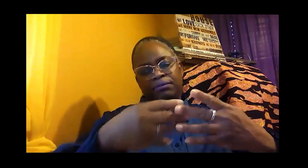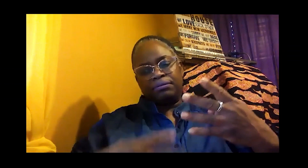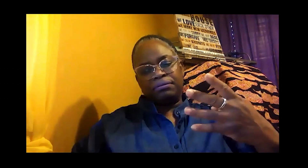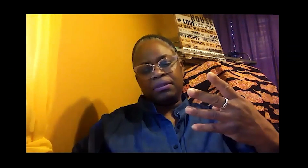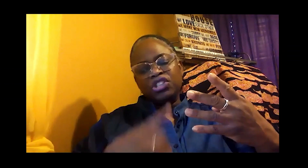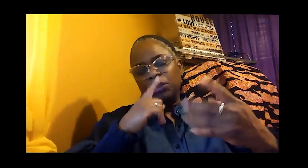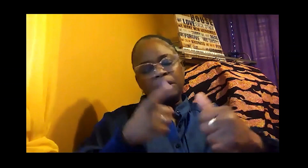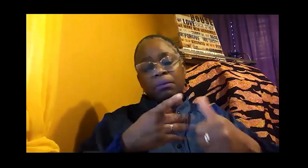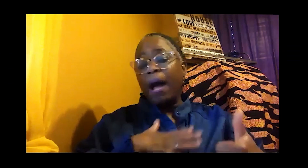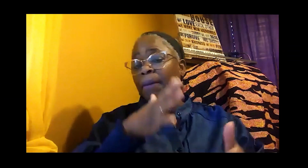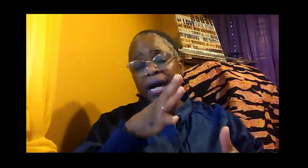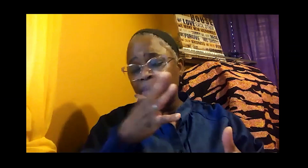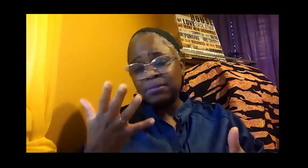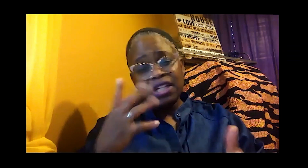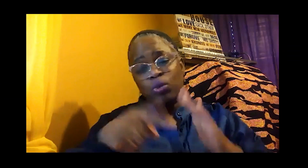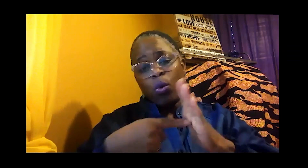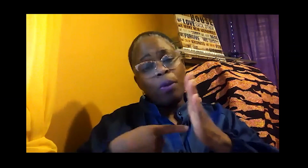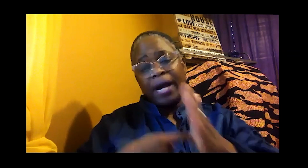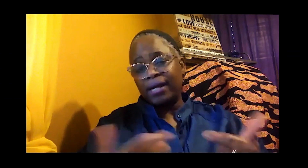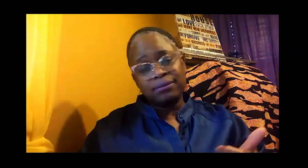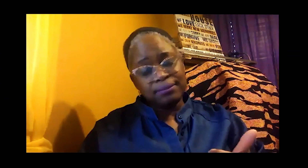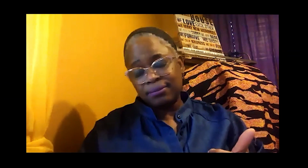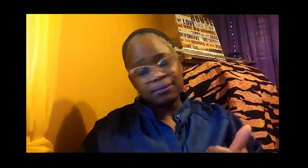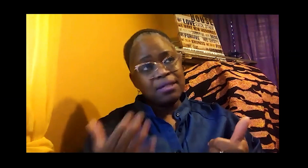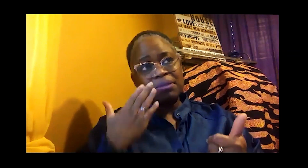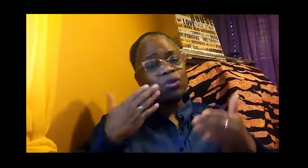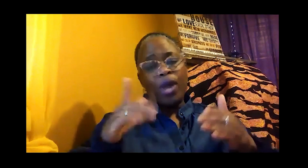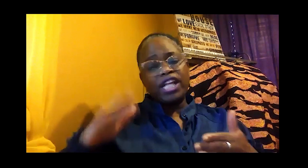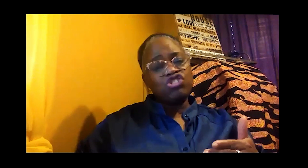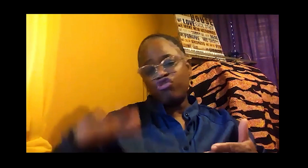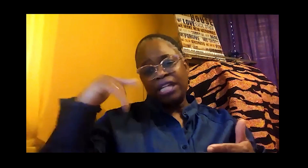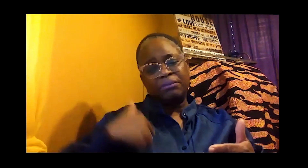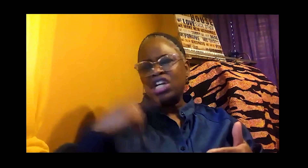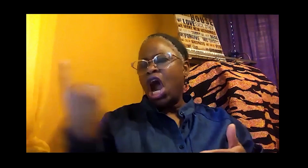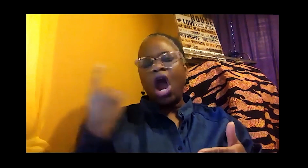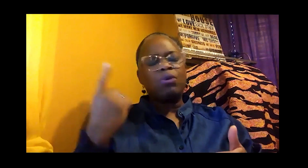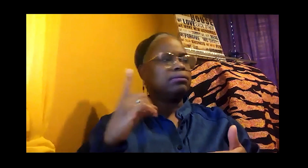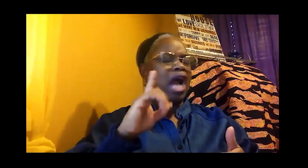Absolutely. I have a long list of role models. I can name, beginning with my mom. When I was young,